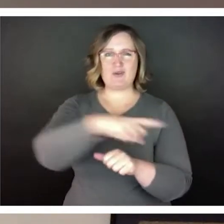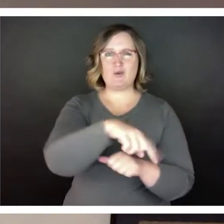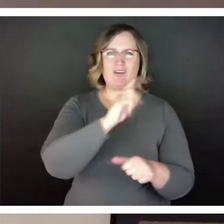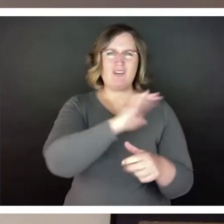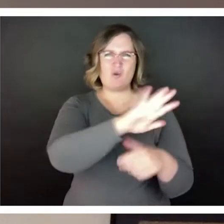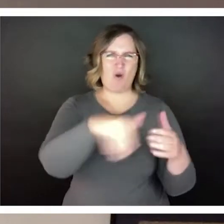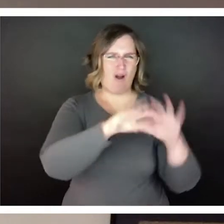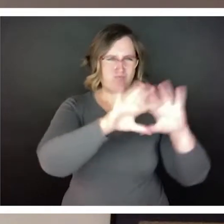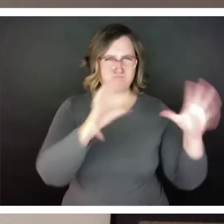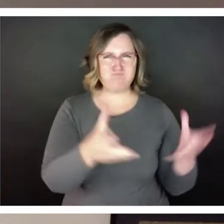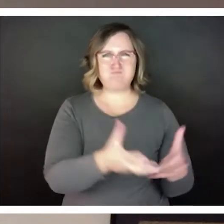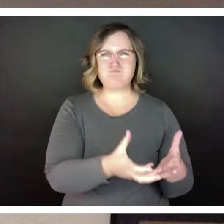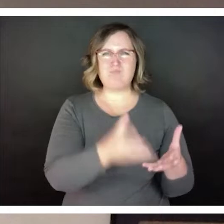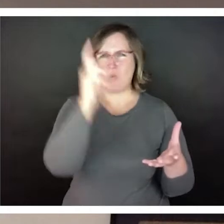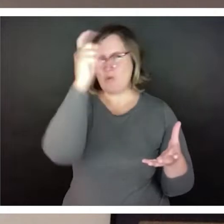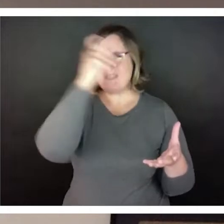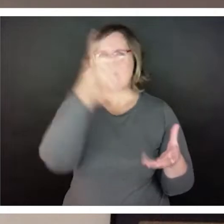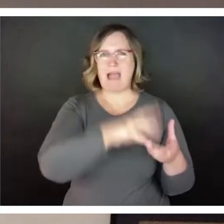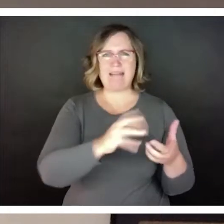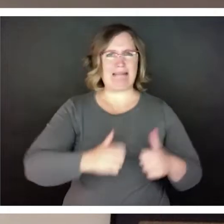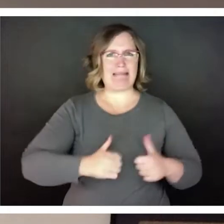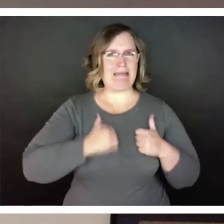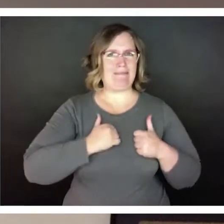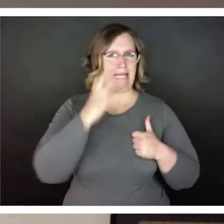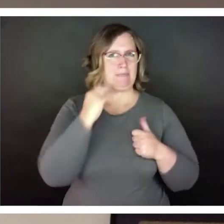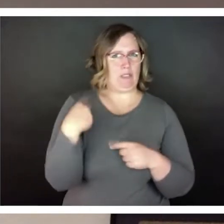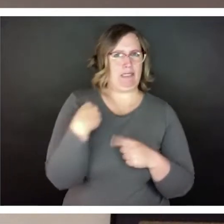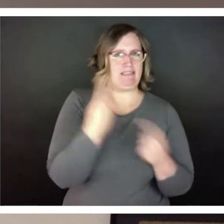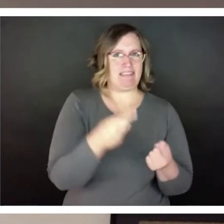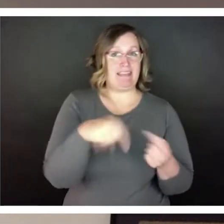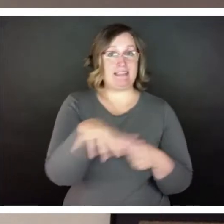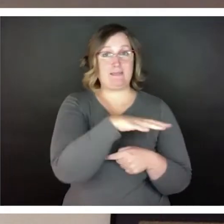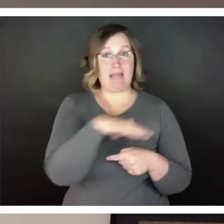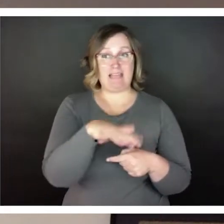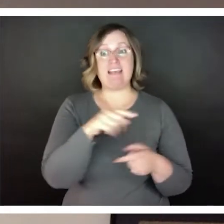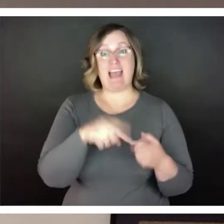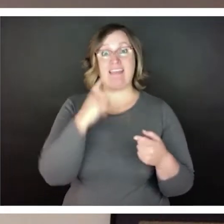and lived experience in this space and the universe's particular alchemy which has brought us together.